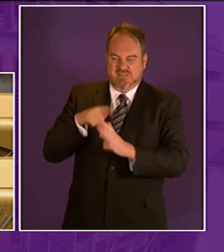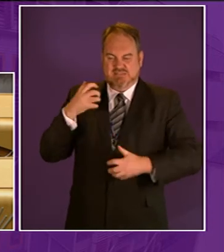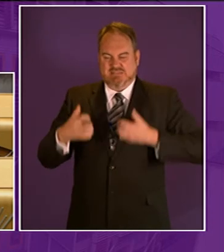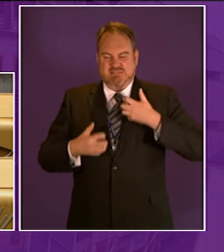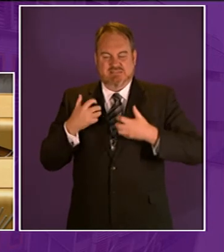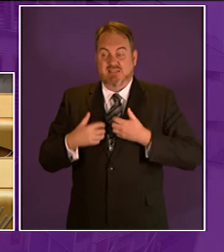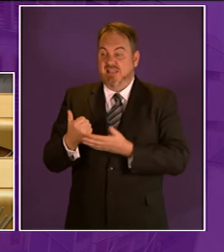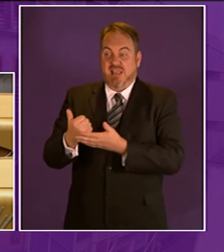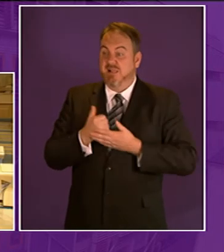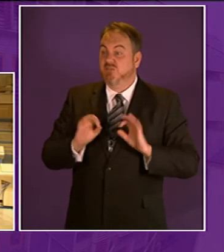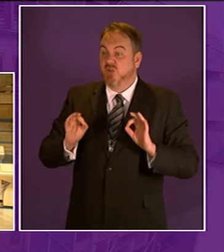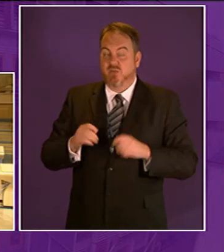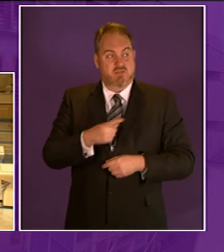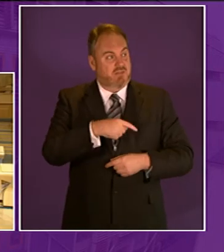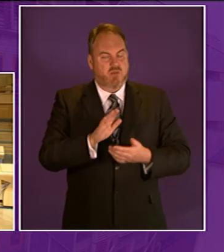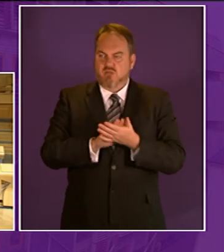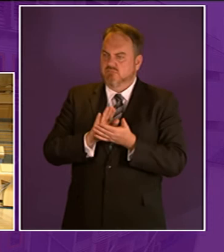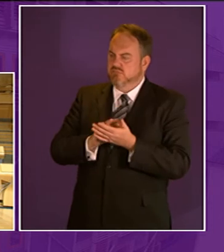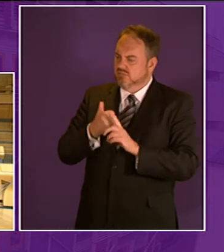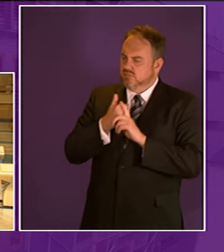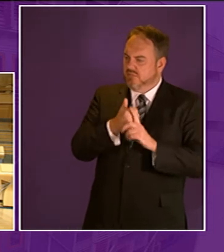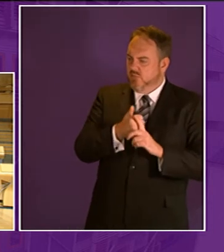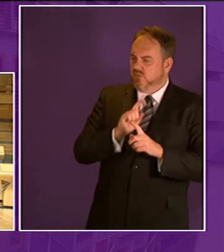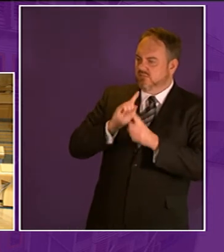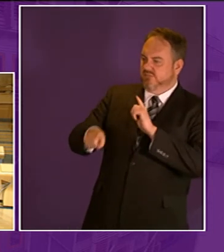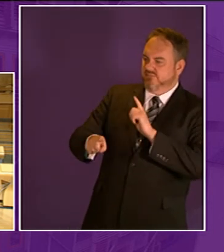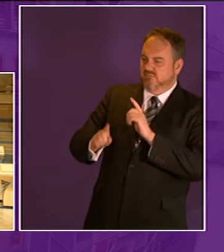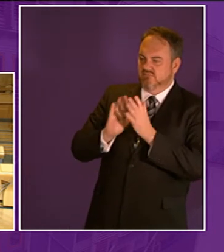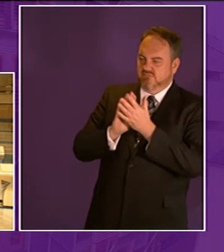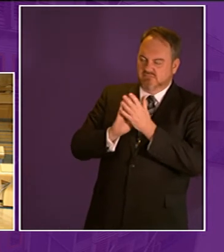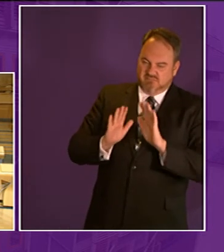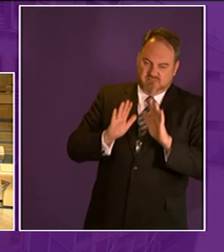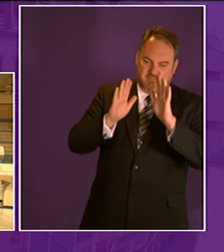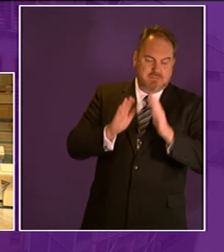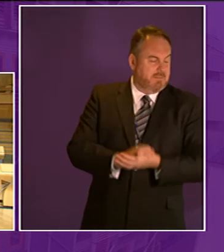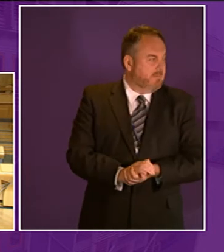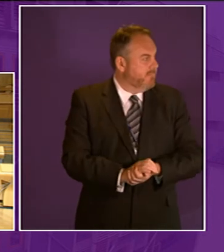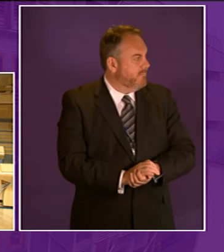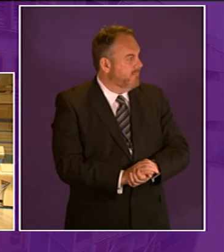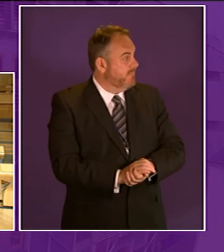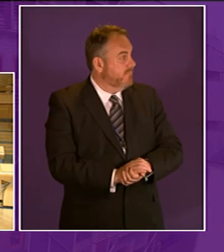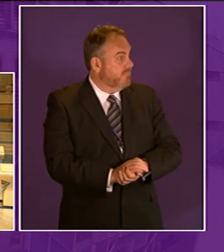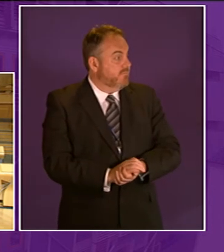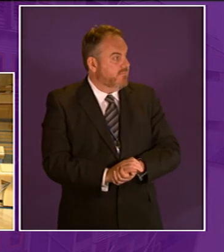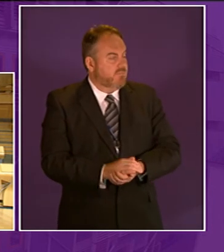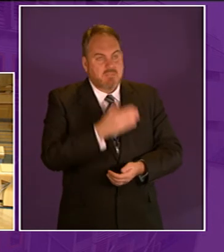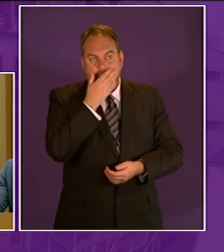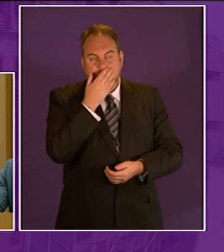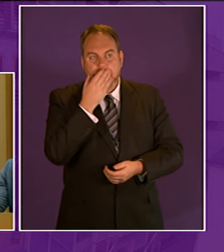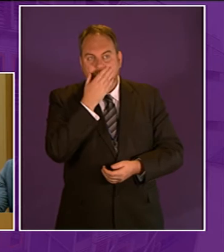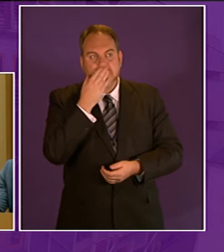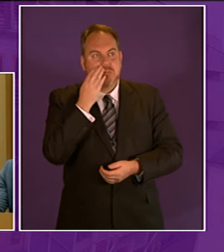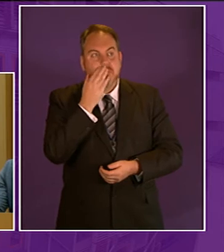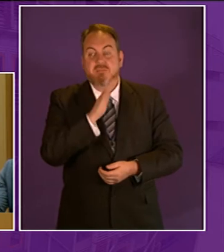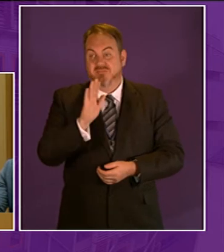The Presiding Officer: We need to make progress through the rest